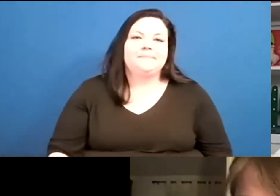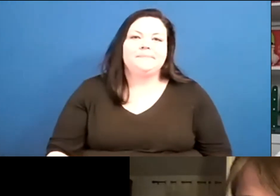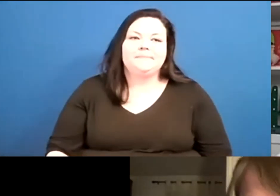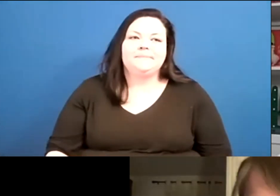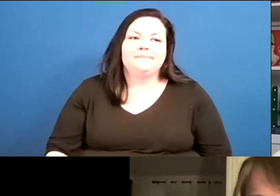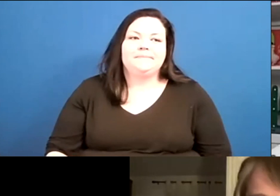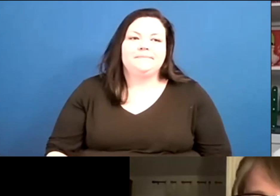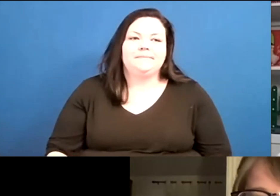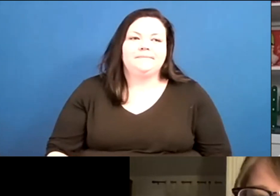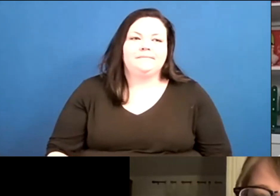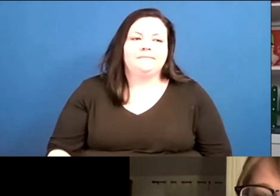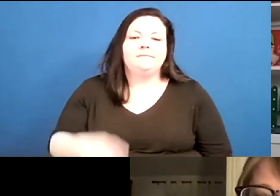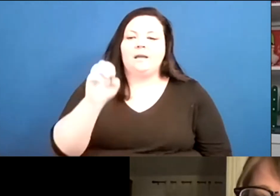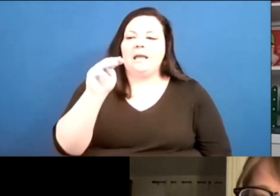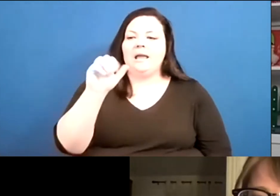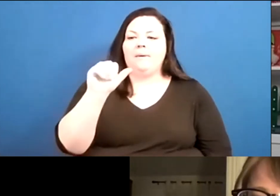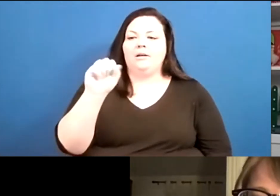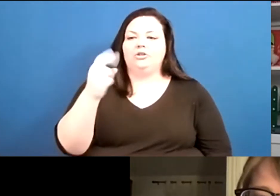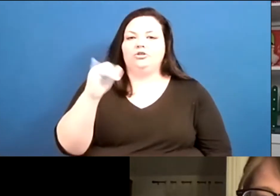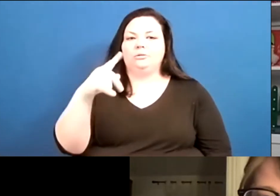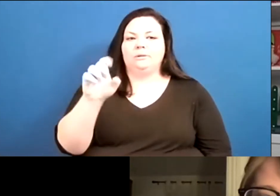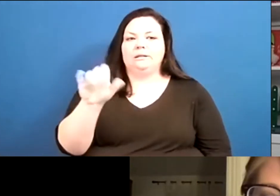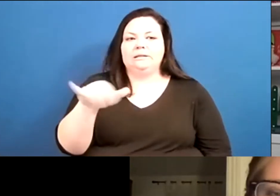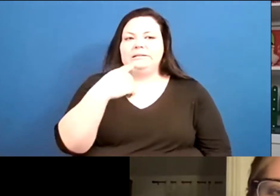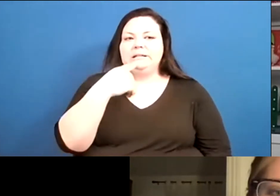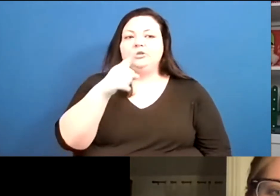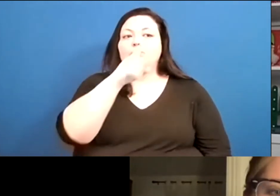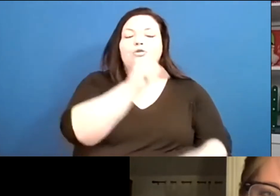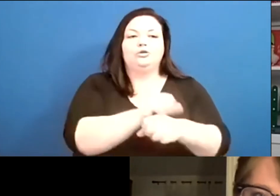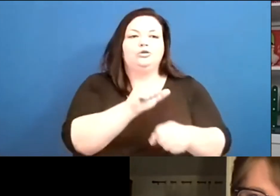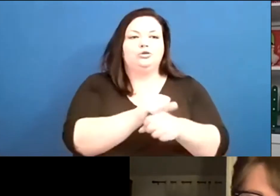Uh, Emma Shibley said that, um, she was sure that Dorothy had okra in her veins.